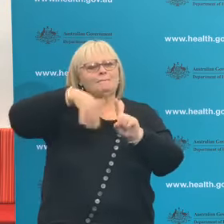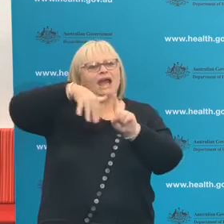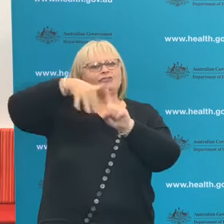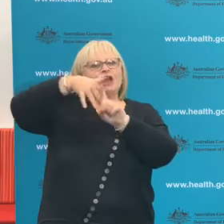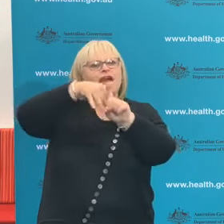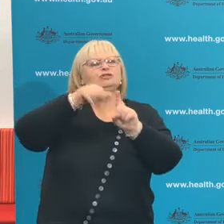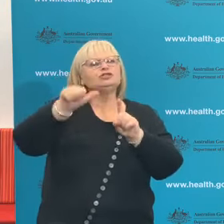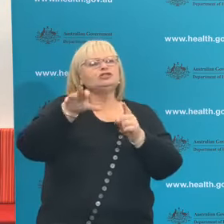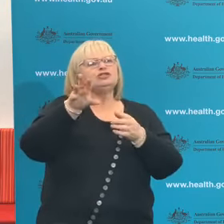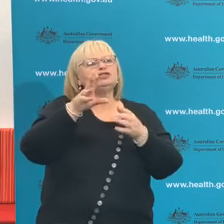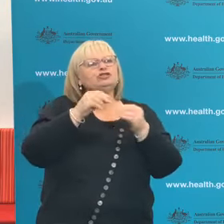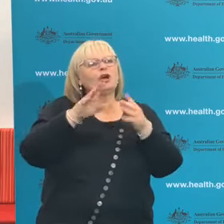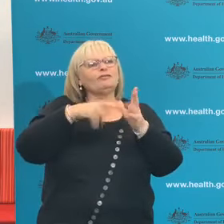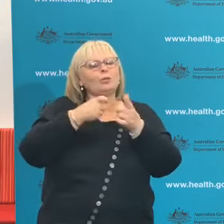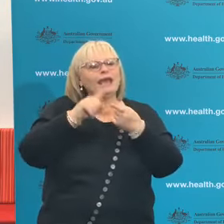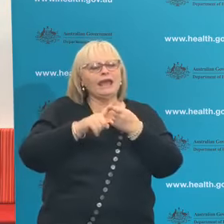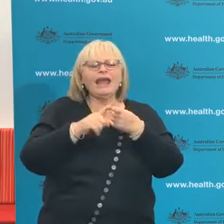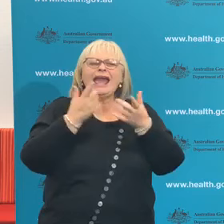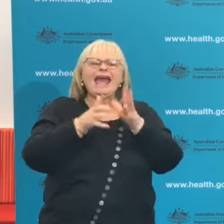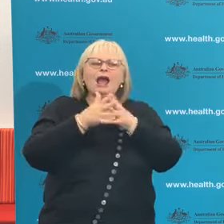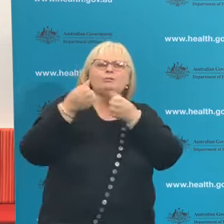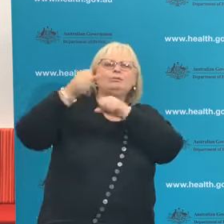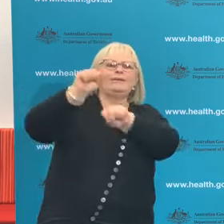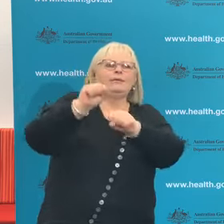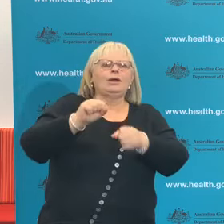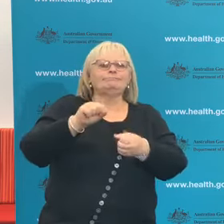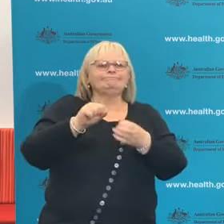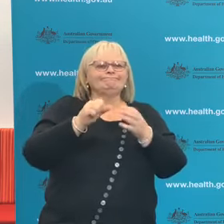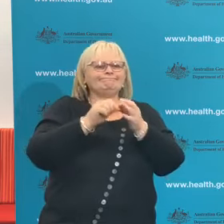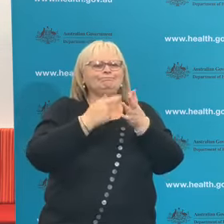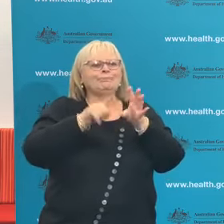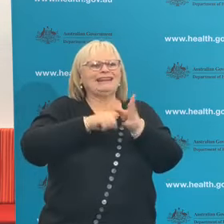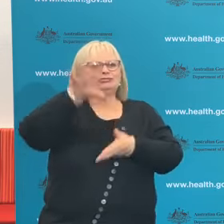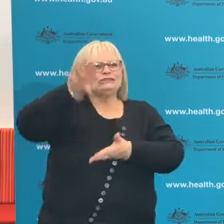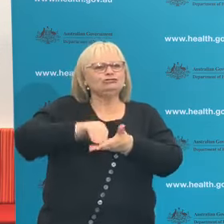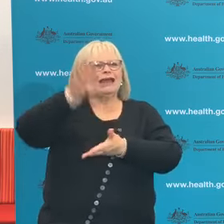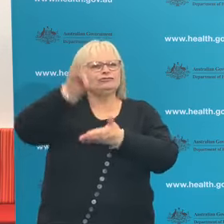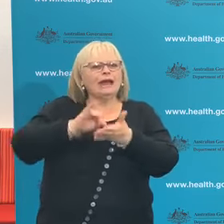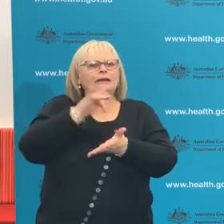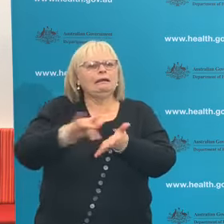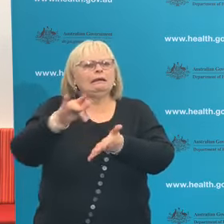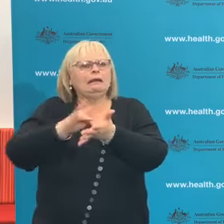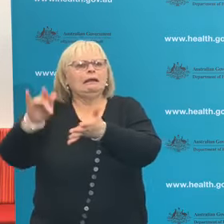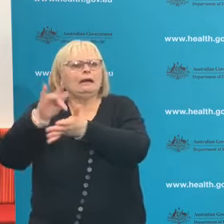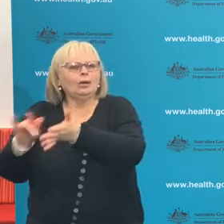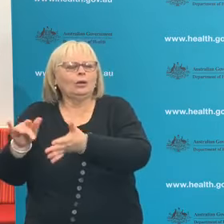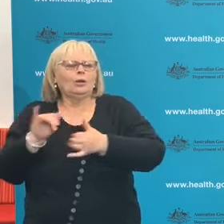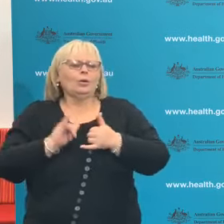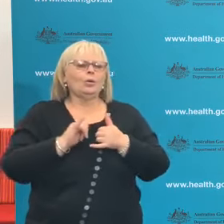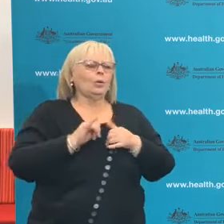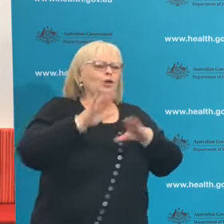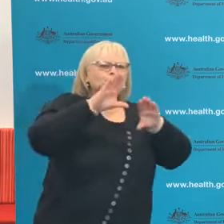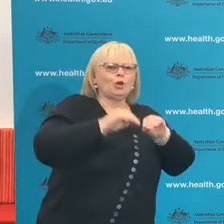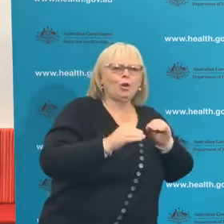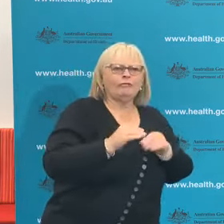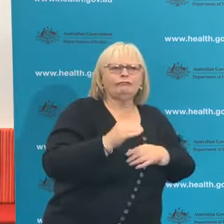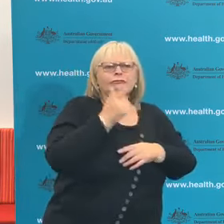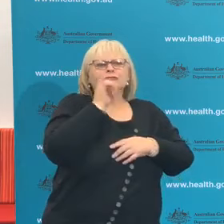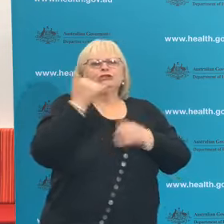like battery drain on phones on the app, making sure that we don't inadvertently turn it off, how are you fixing those kind of comments?